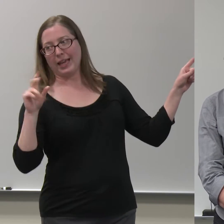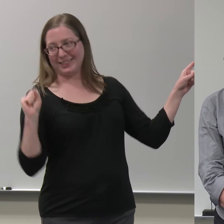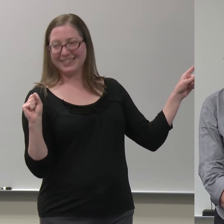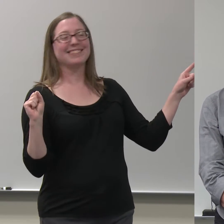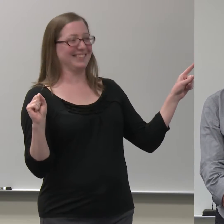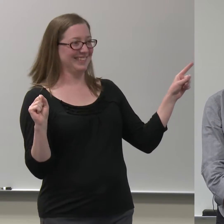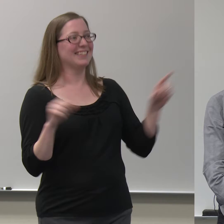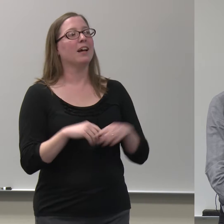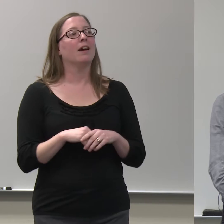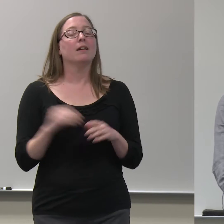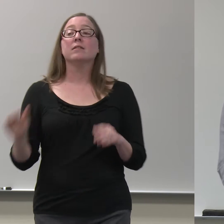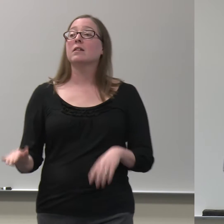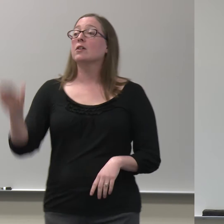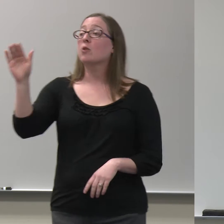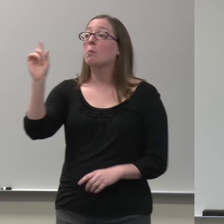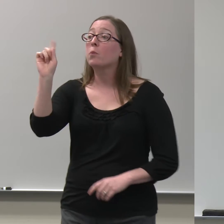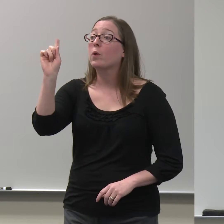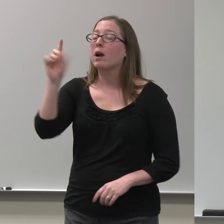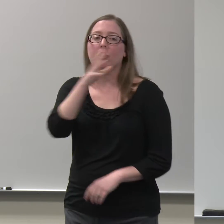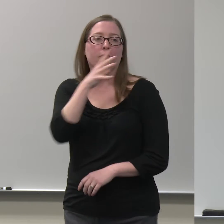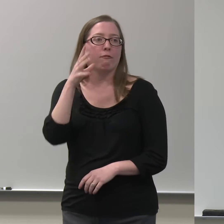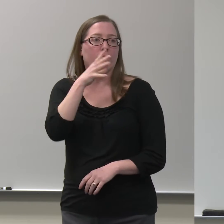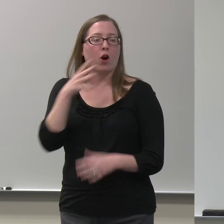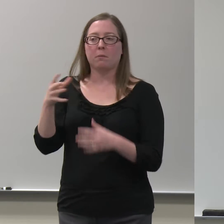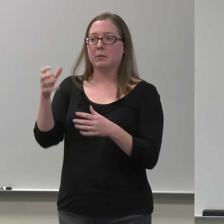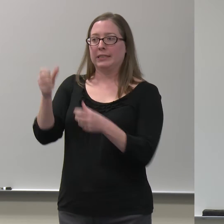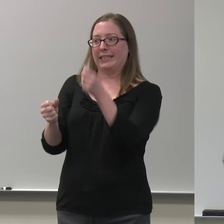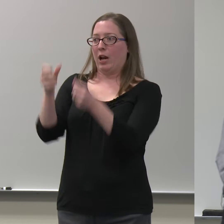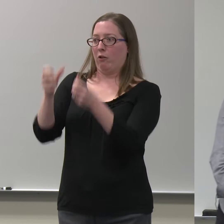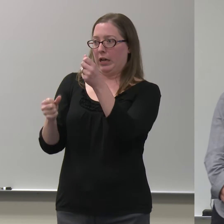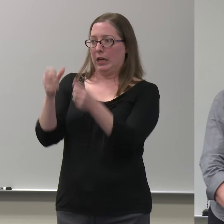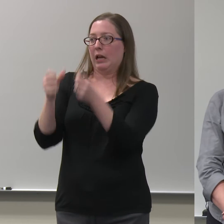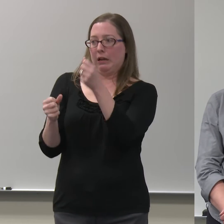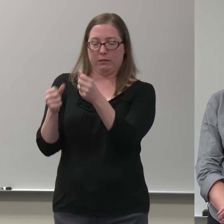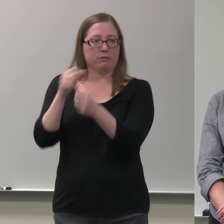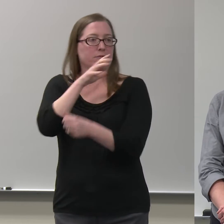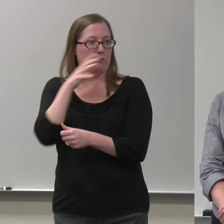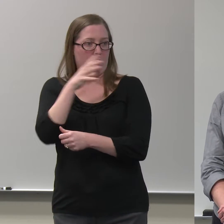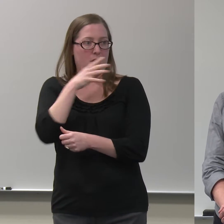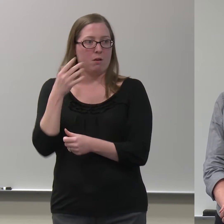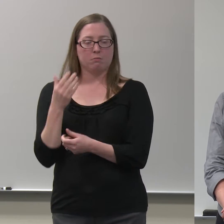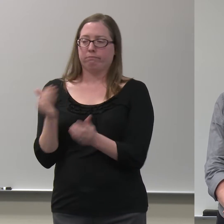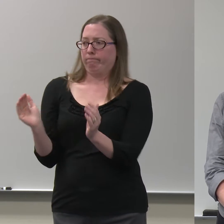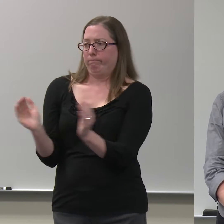I actually grew up on a dairy farm outside a very small town,